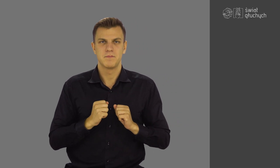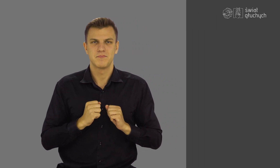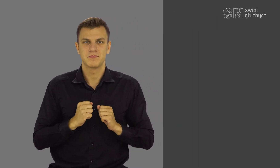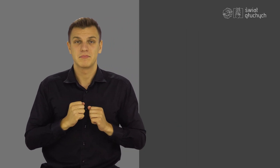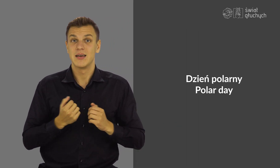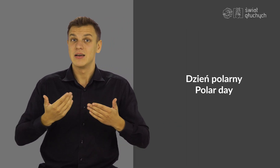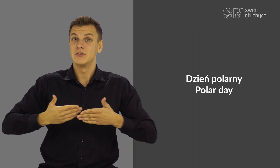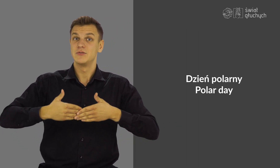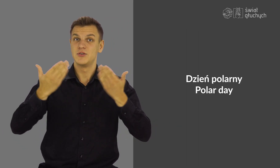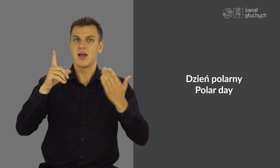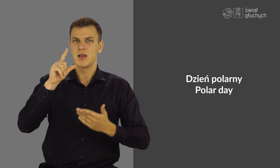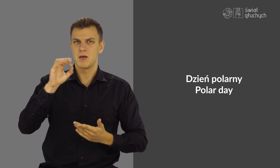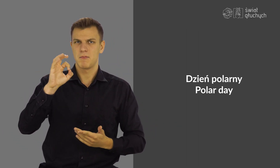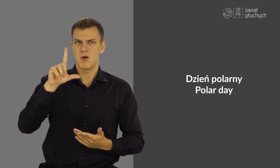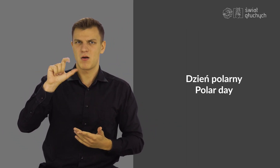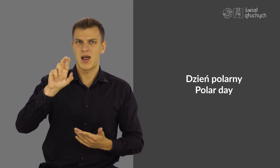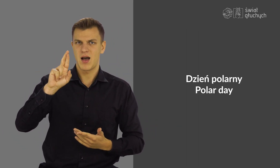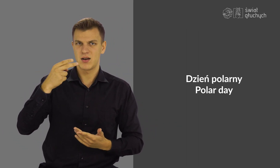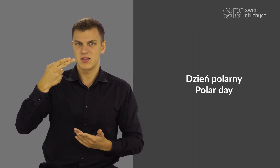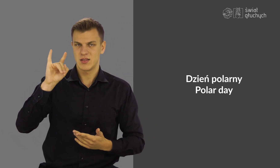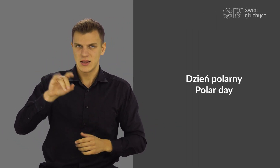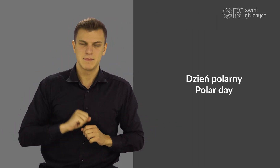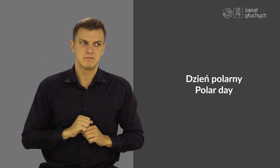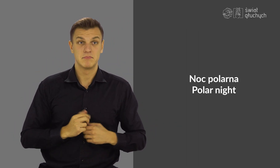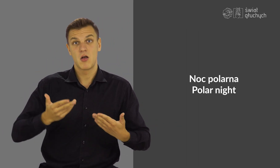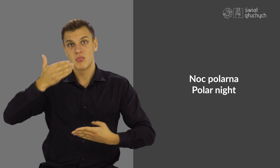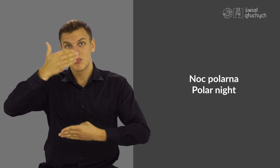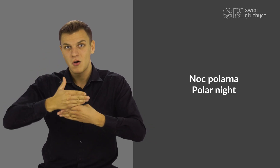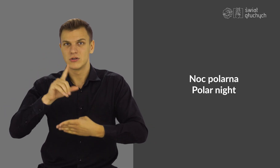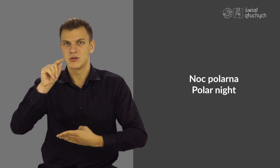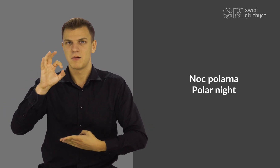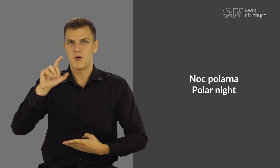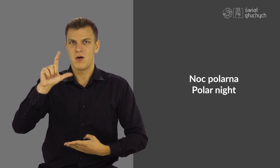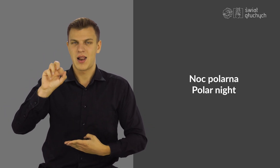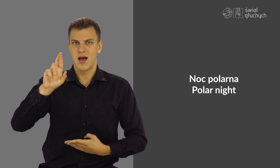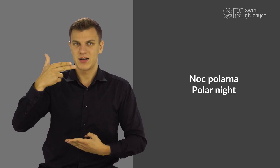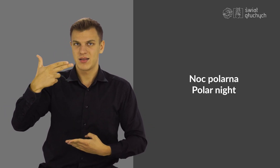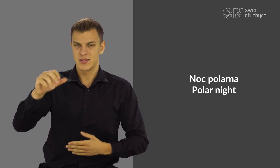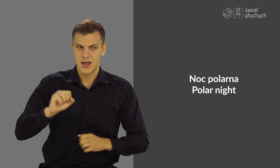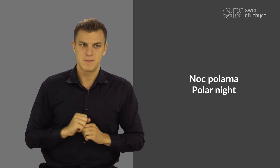"polar day" and "polar night";